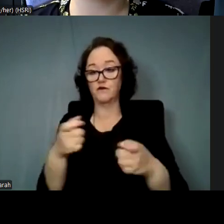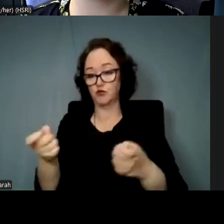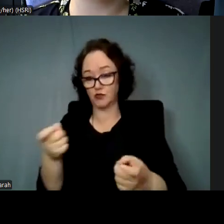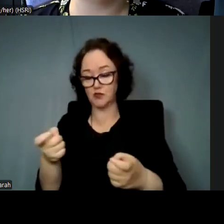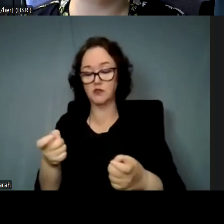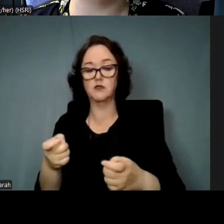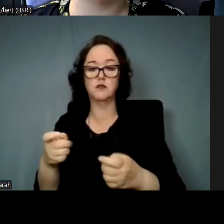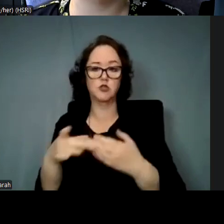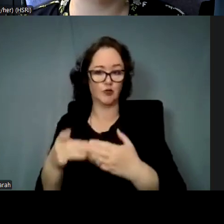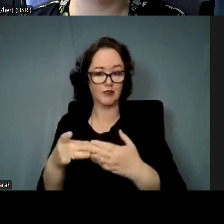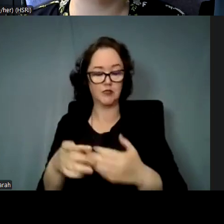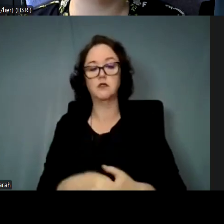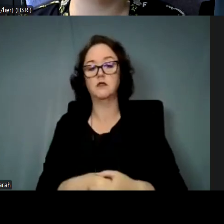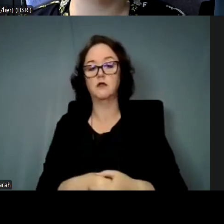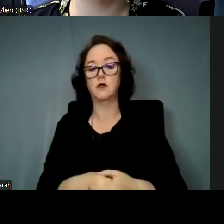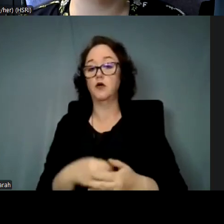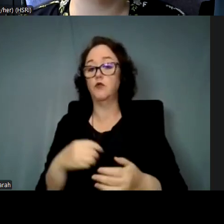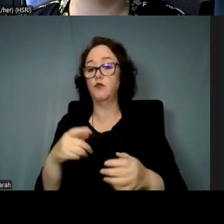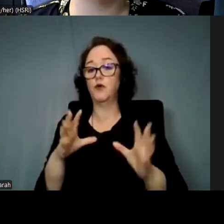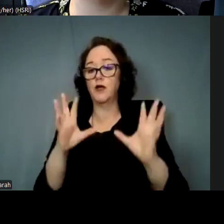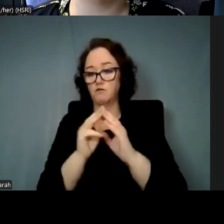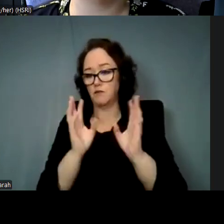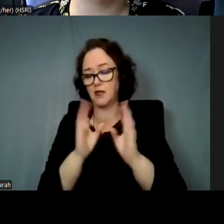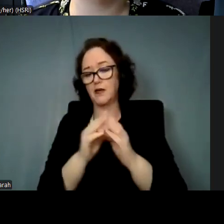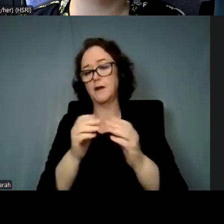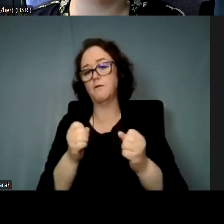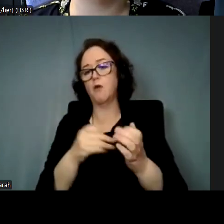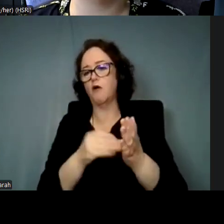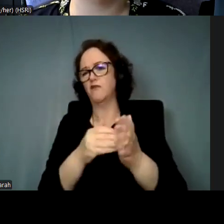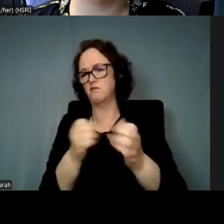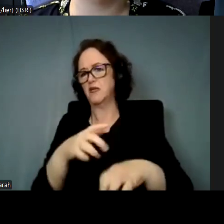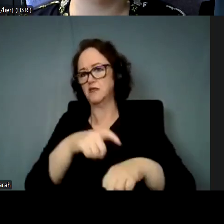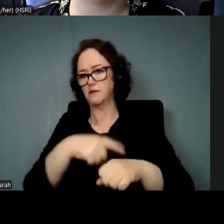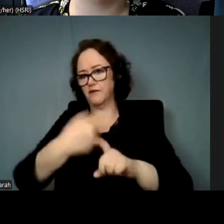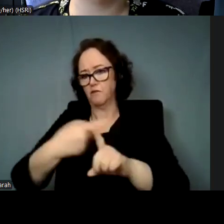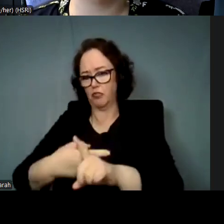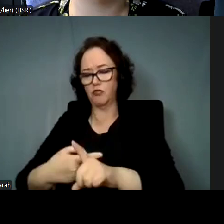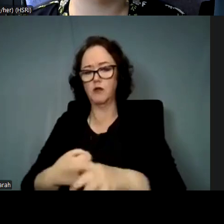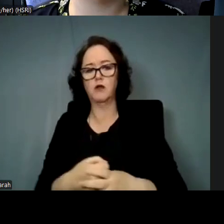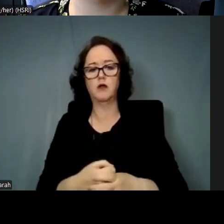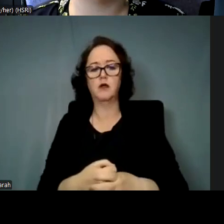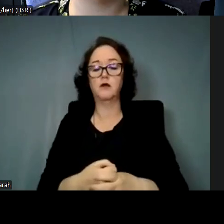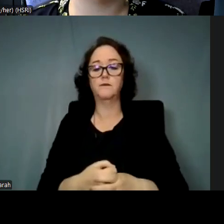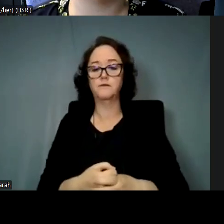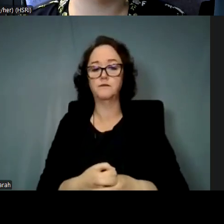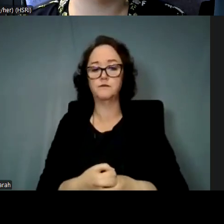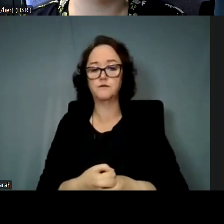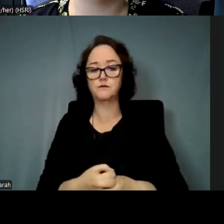build up the system that we, as people that receive home and community-based services, that we wanted to see in